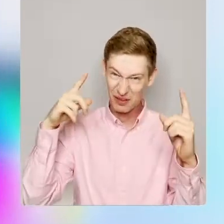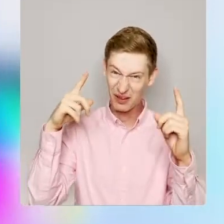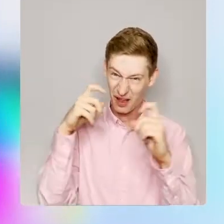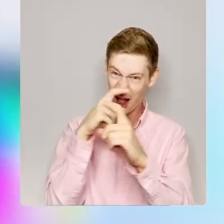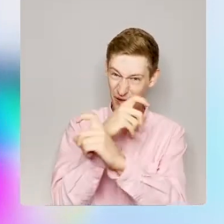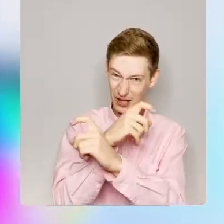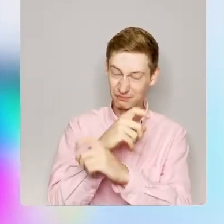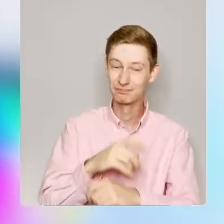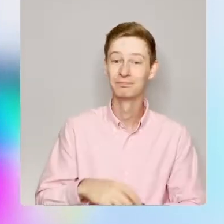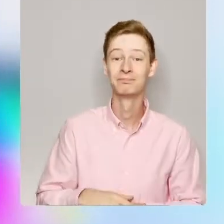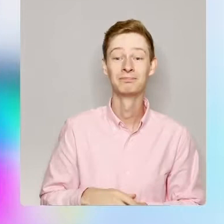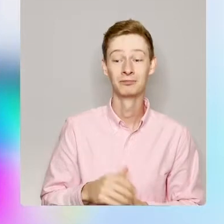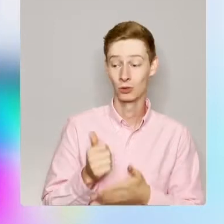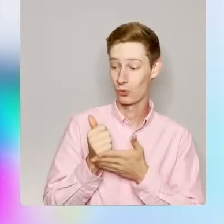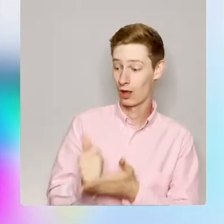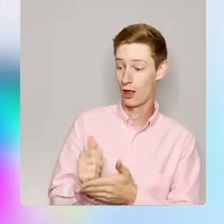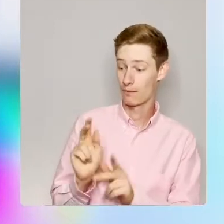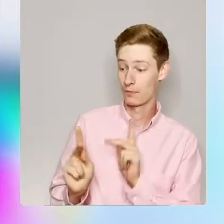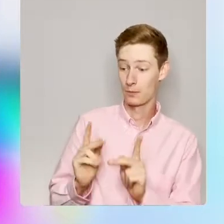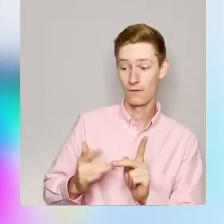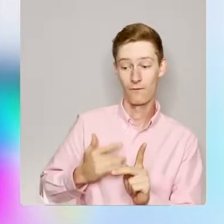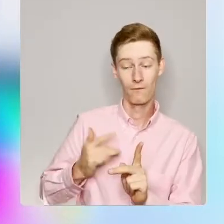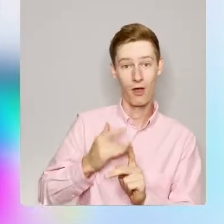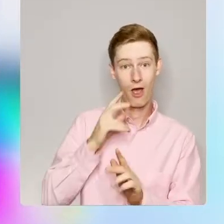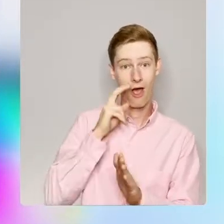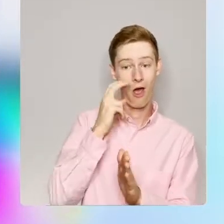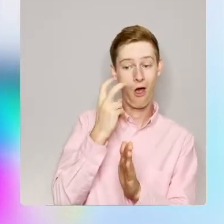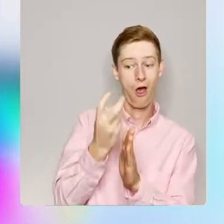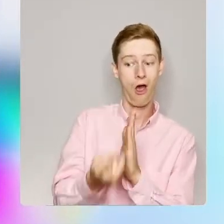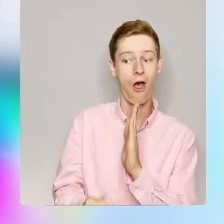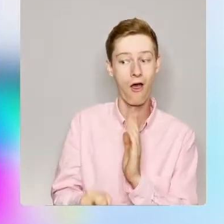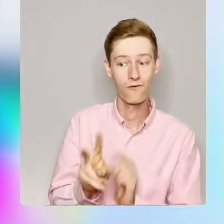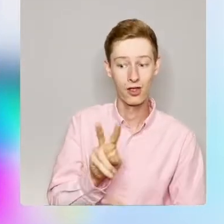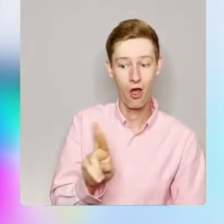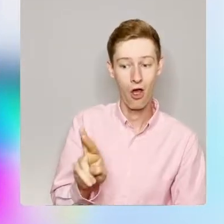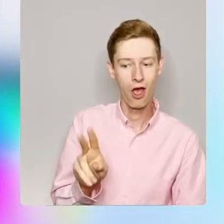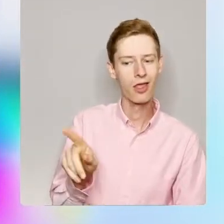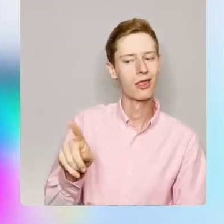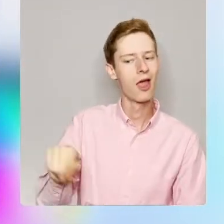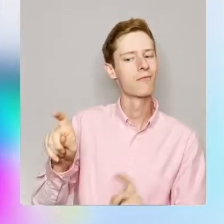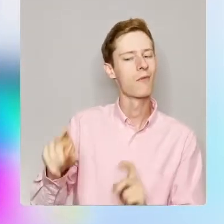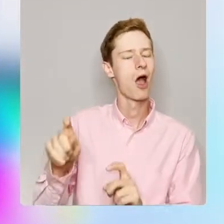and in order to help people feel immersed in VR, they really need to hear things approximately